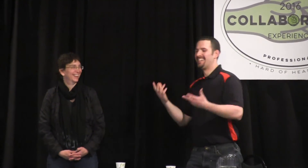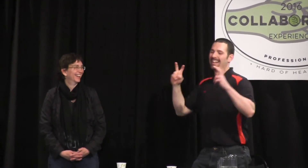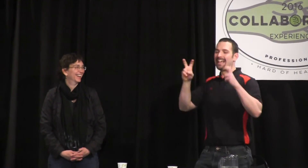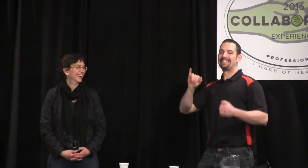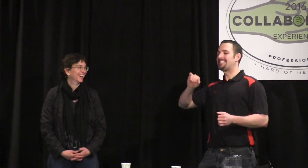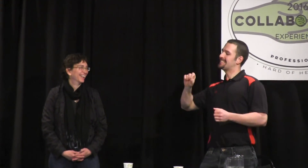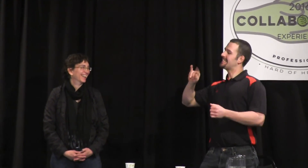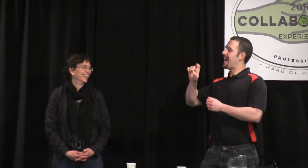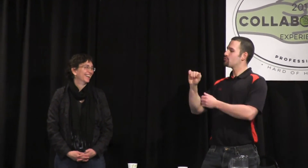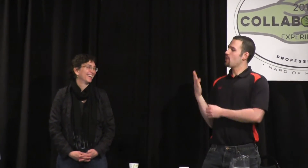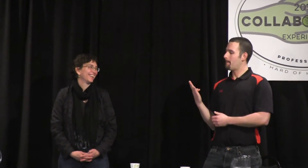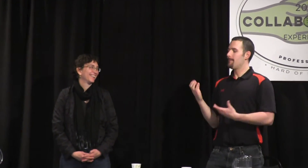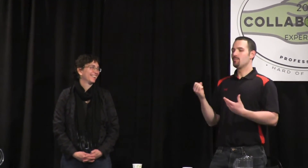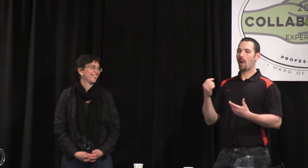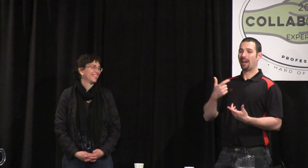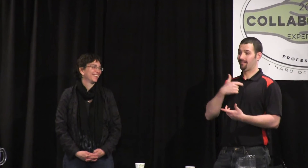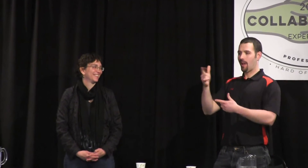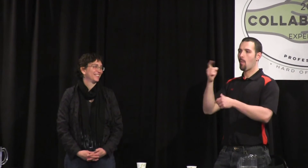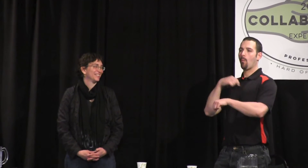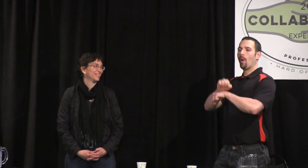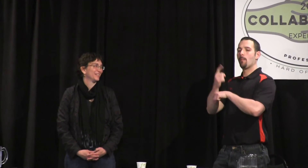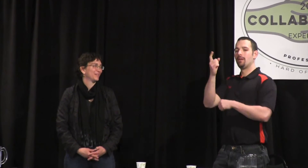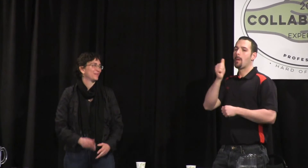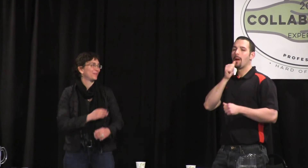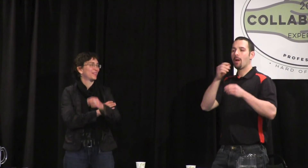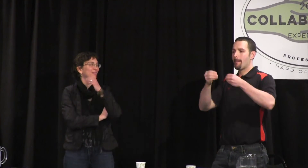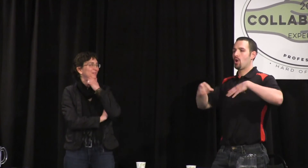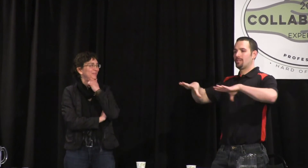It's not a bad thing, okay? Nothing illegal.